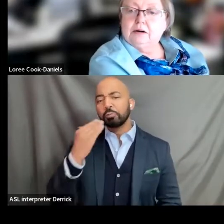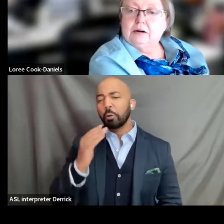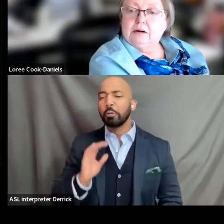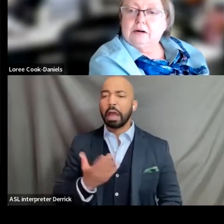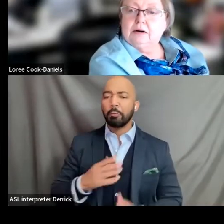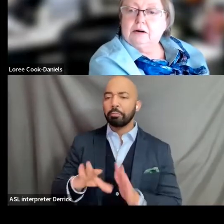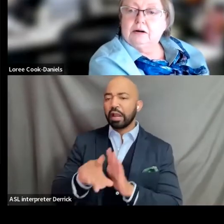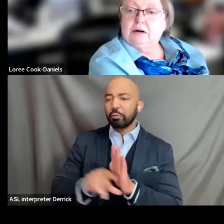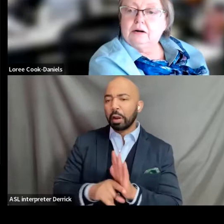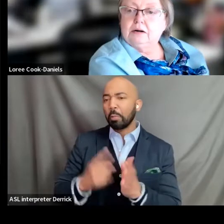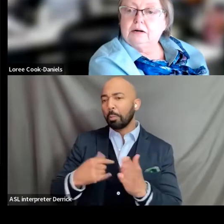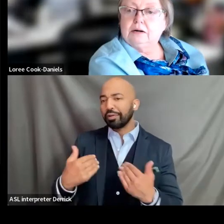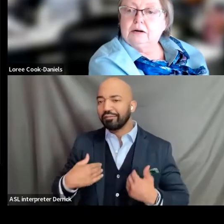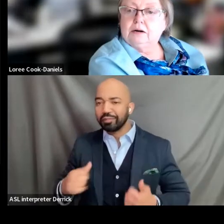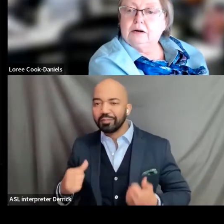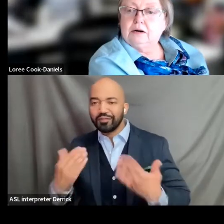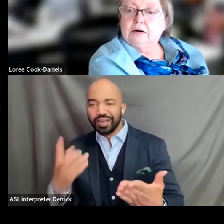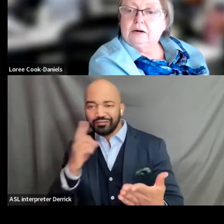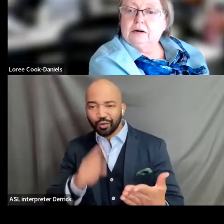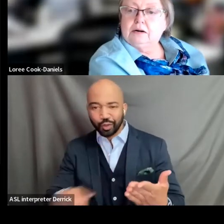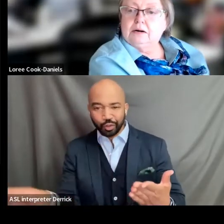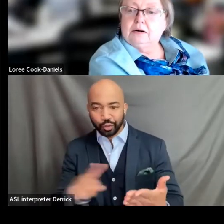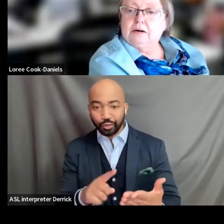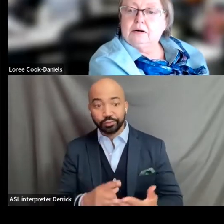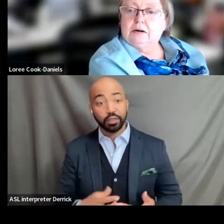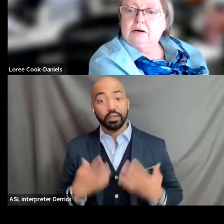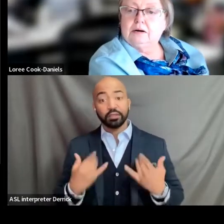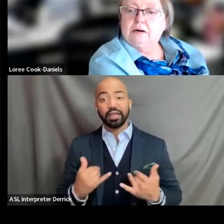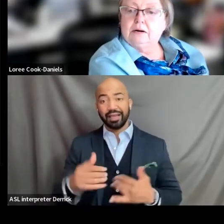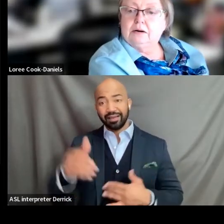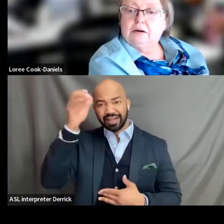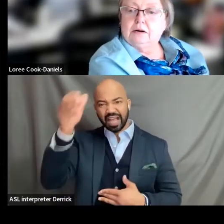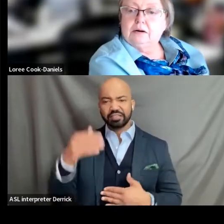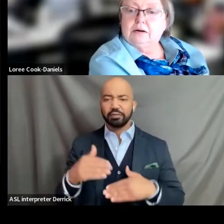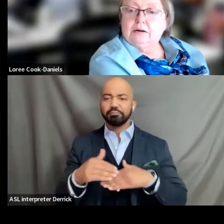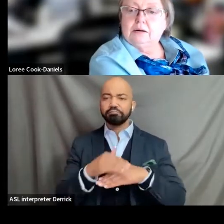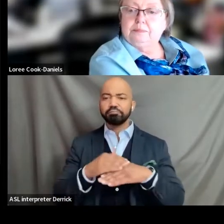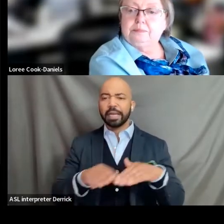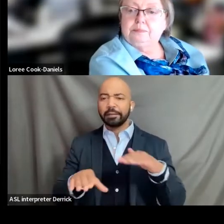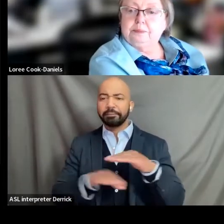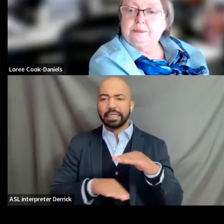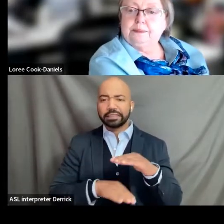So we are not gonna be talking about 101 concepts today. So we know that you all have access